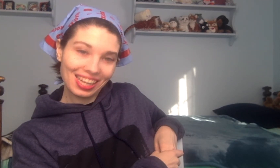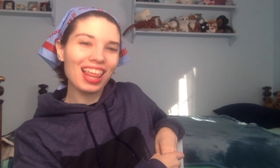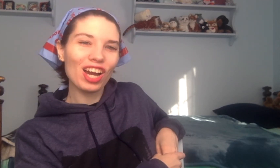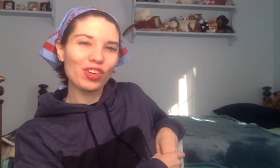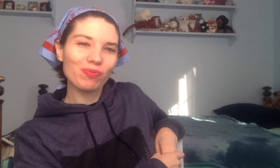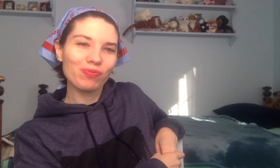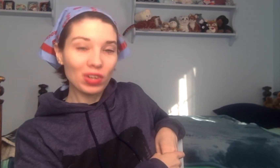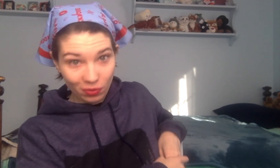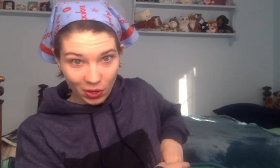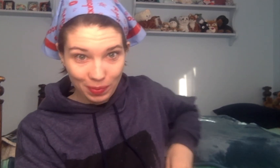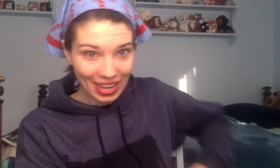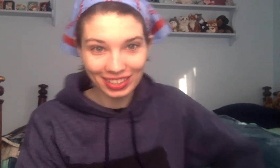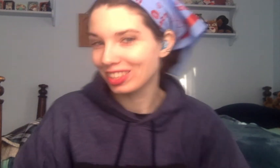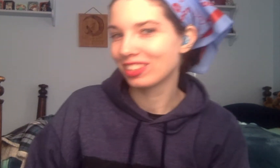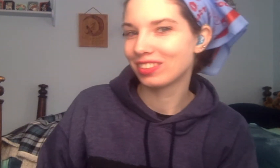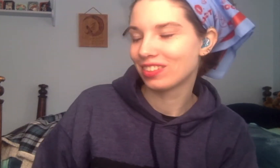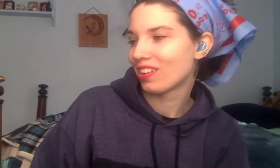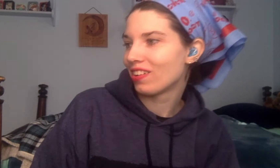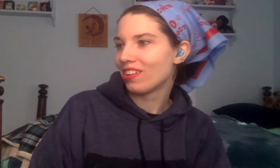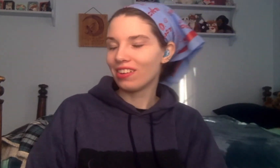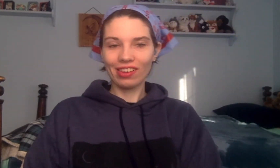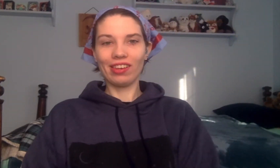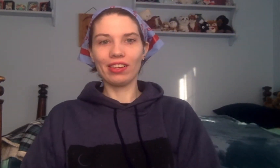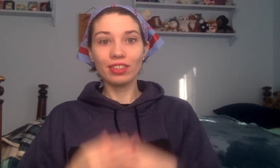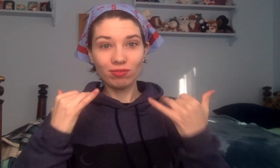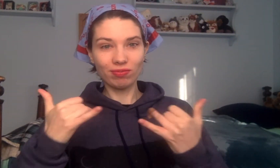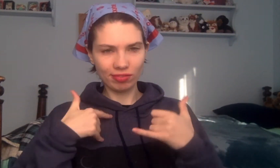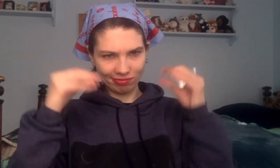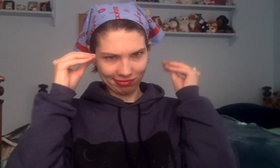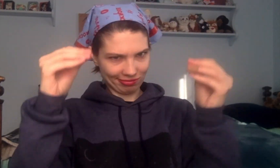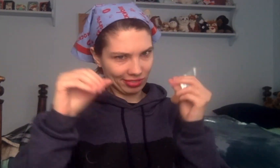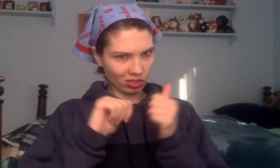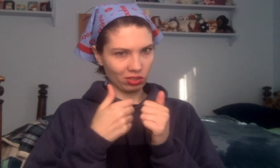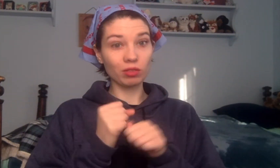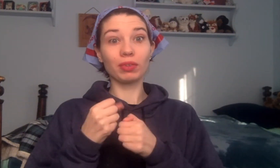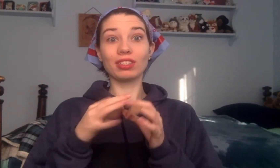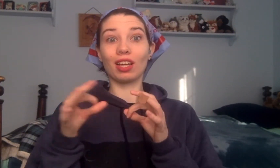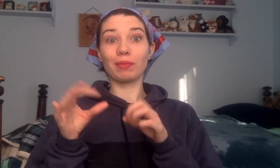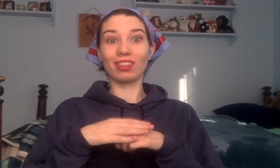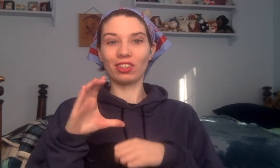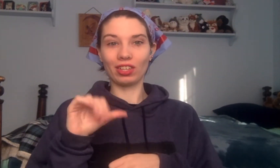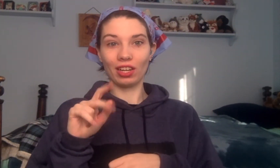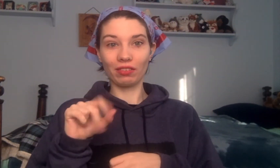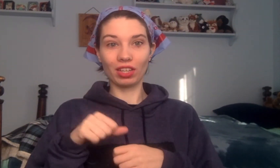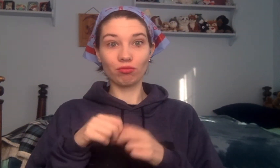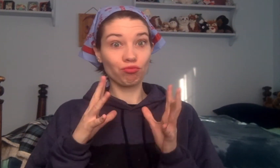Hello! Welcome back. Today I'm going to teach you how to make subtitles on Canva.